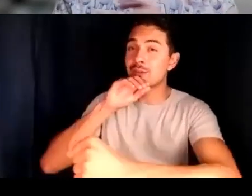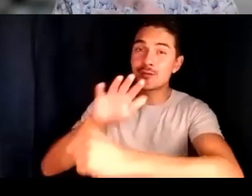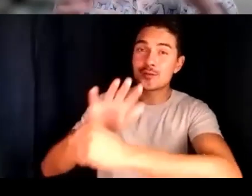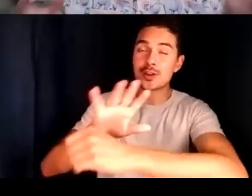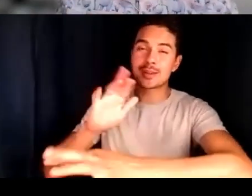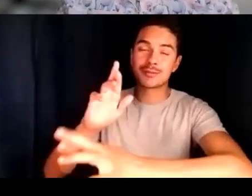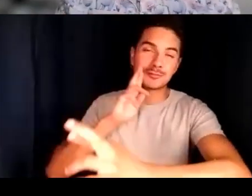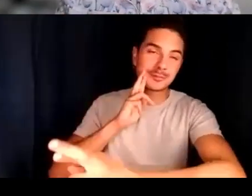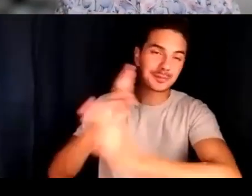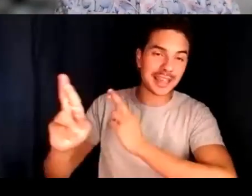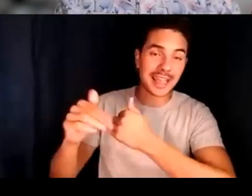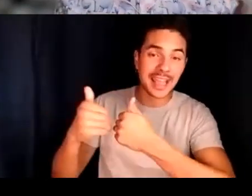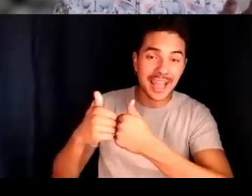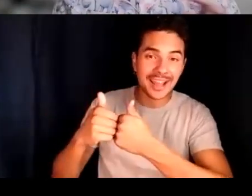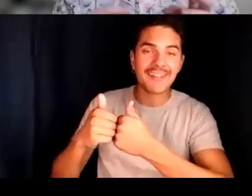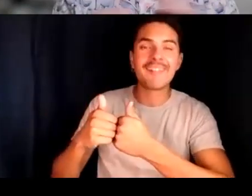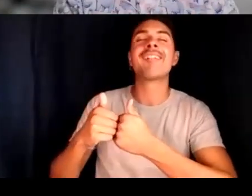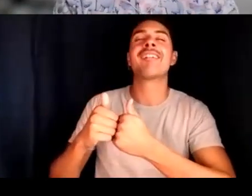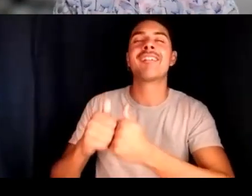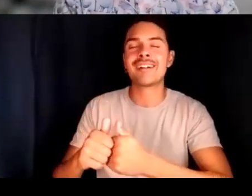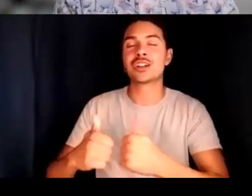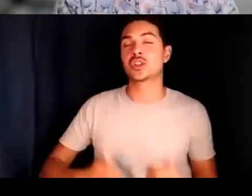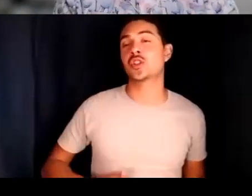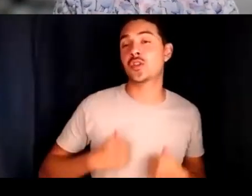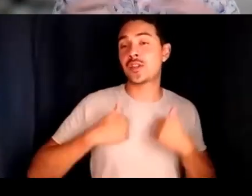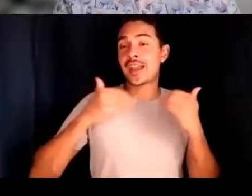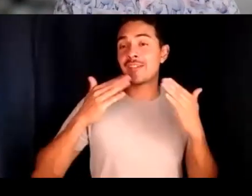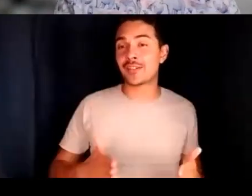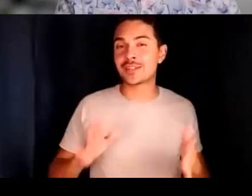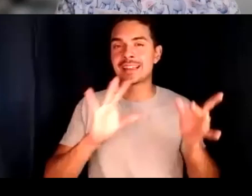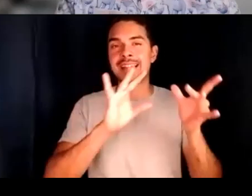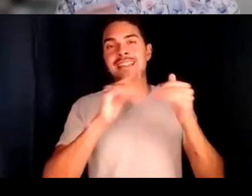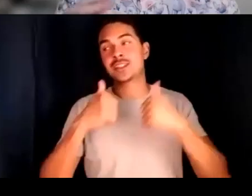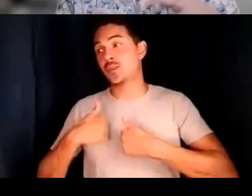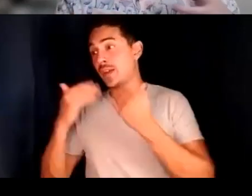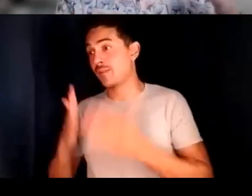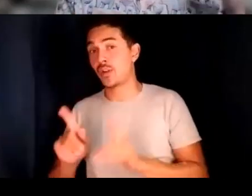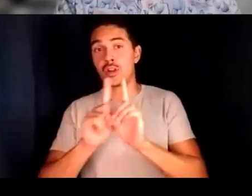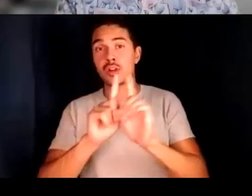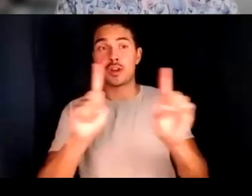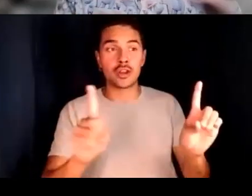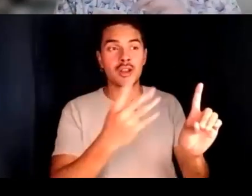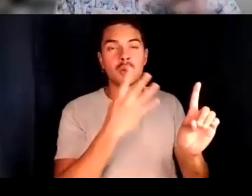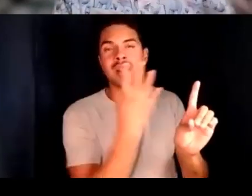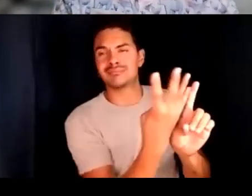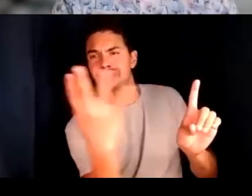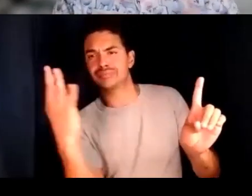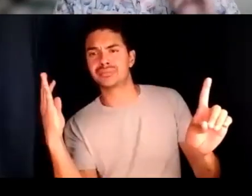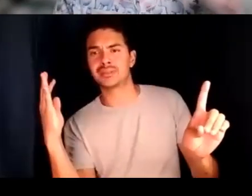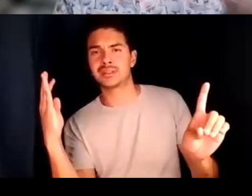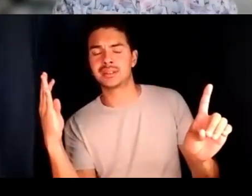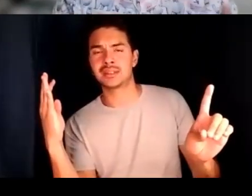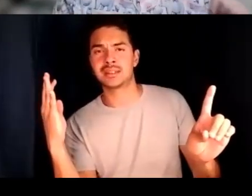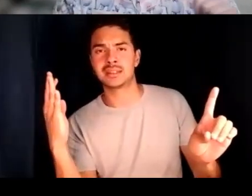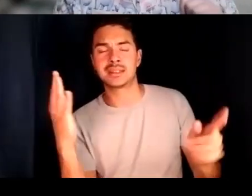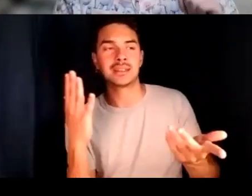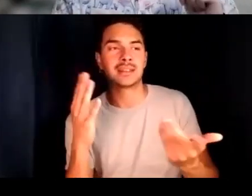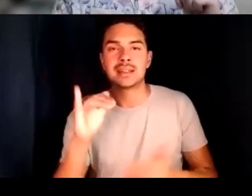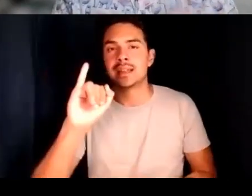A lot of survivors, particularly trans and nonbinary survivors of intimate partner violence or sexual assault,